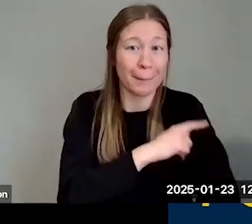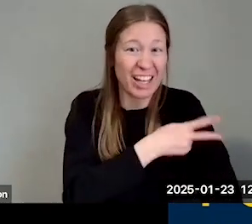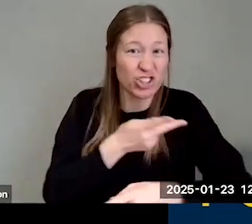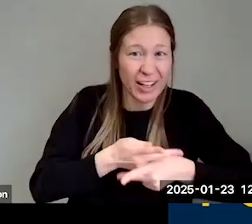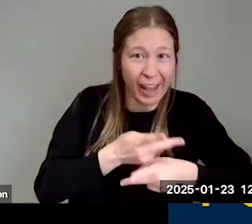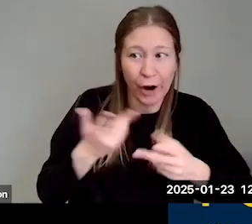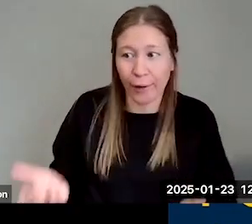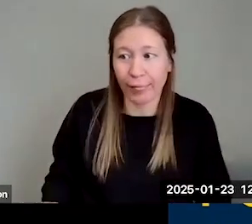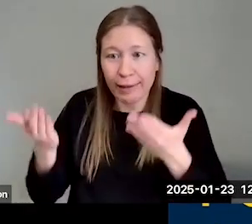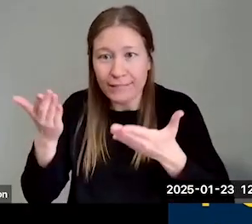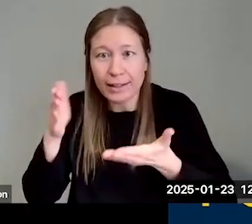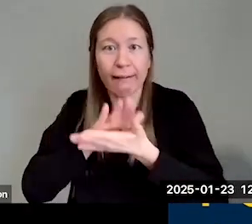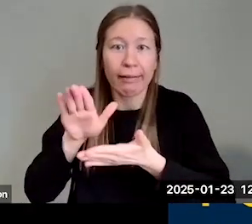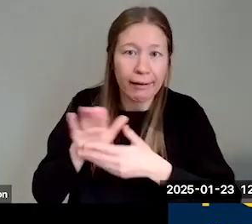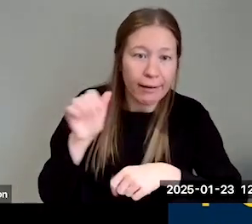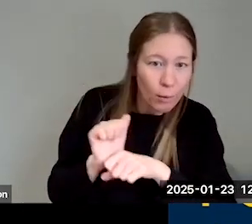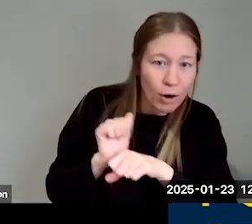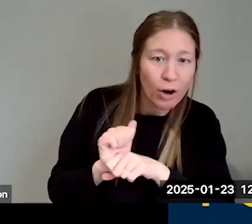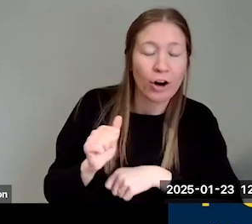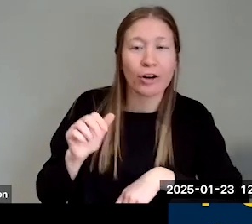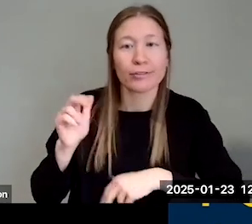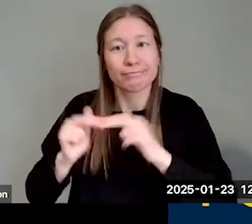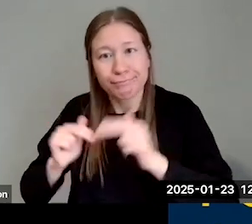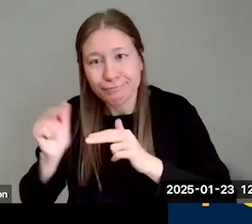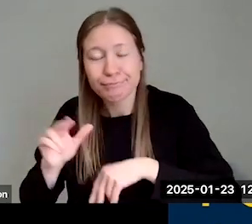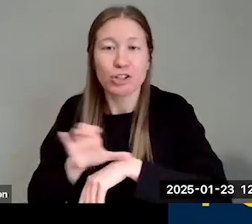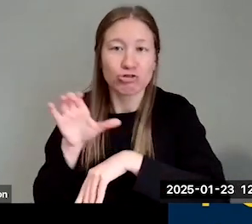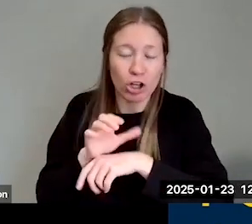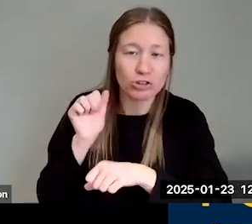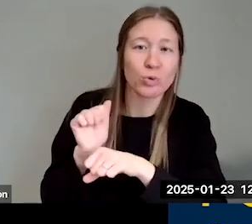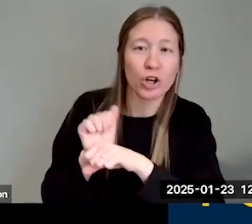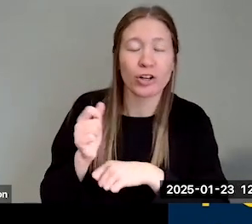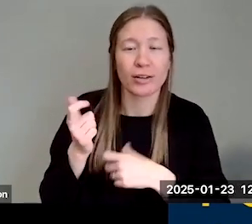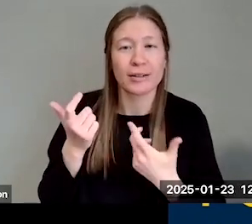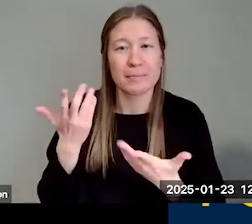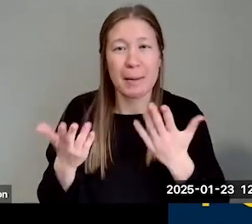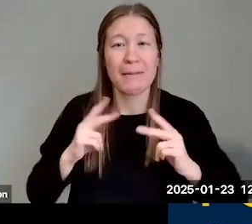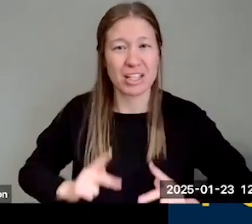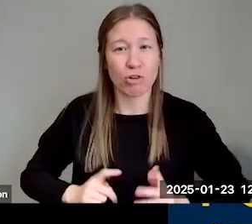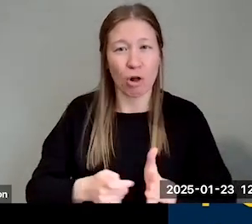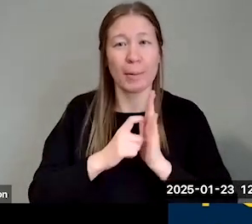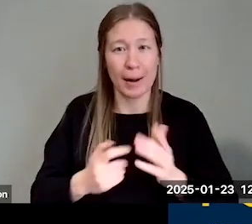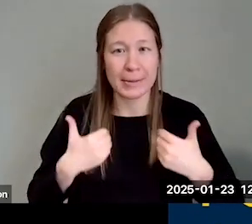custodial work, trades or construction, but also keep in mind this occurs perhaps when an employer